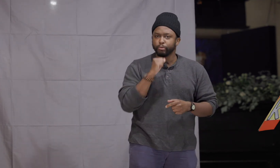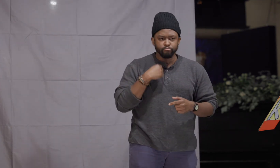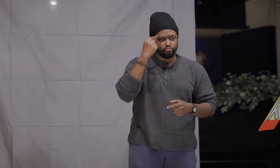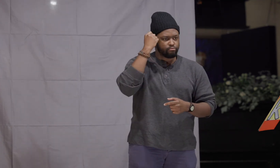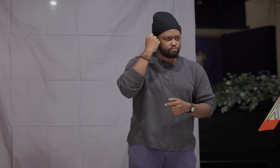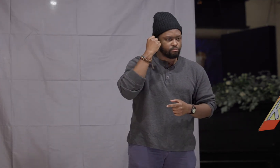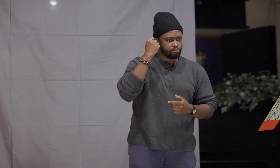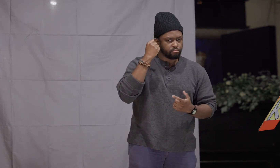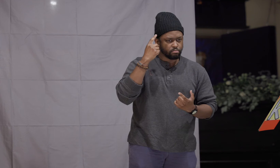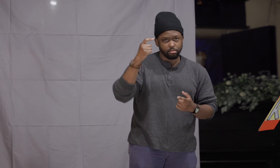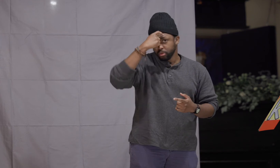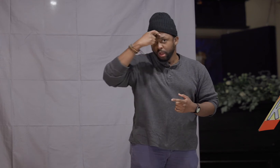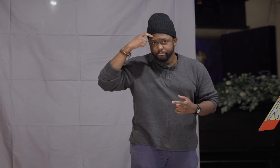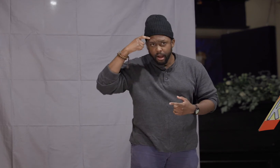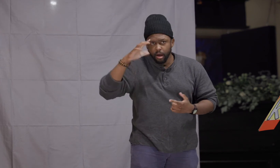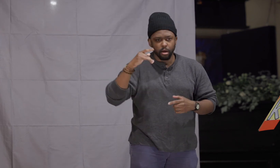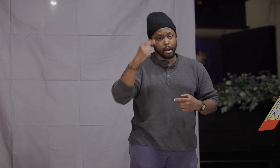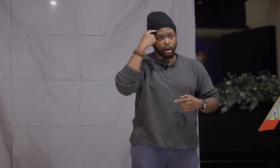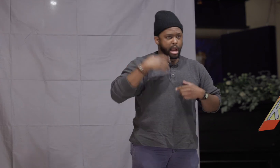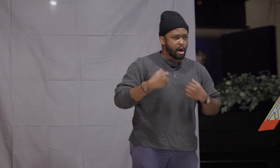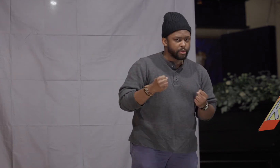share similar comments, I have to say, I feel their pain.